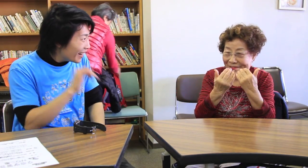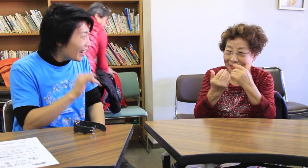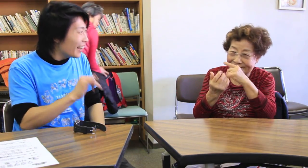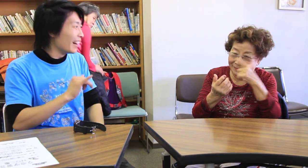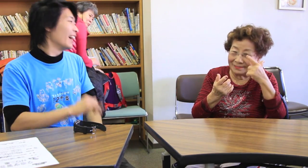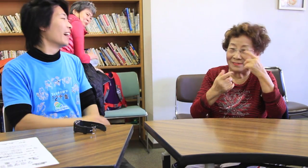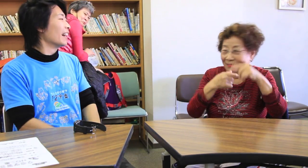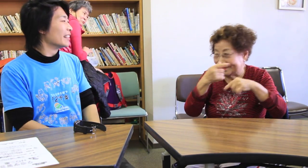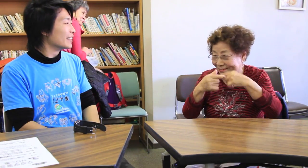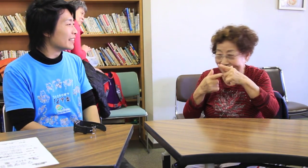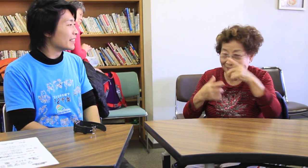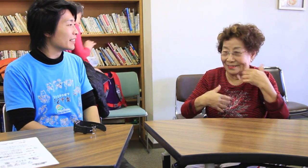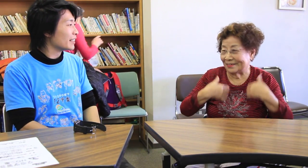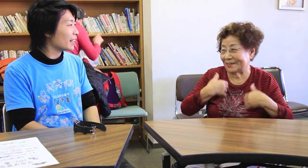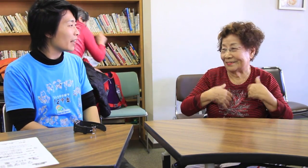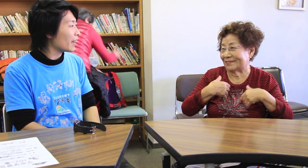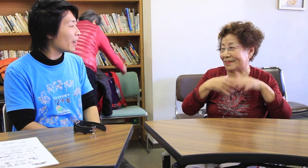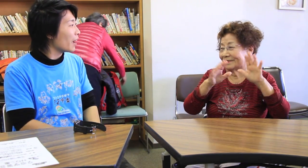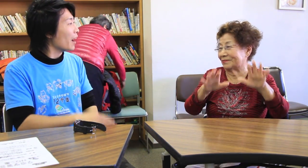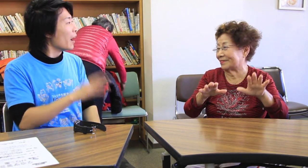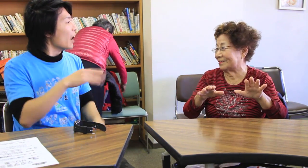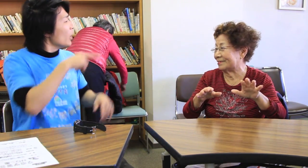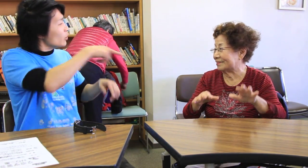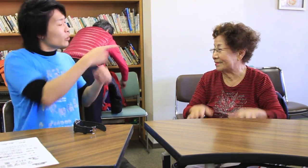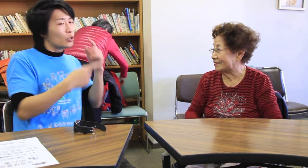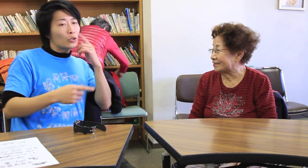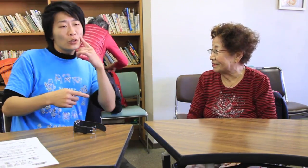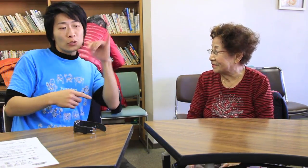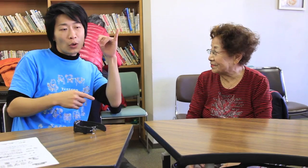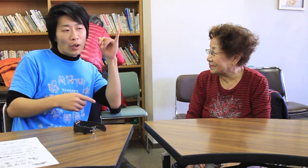We would learn new signs and socialize with each other.